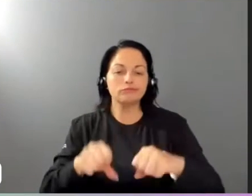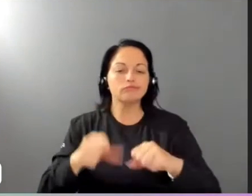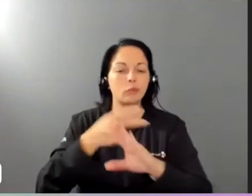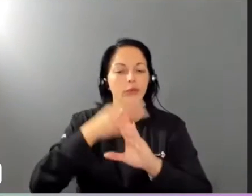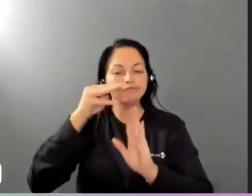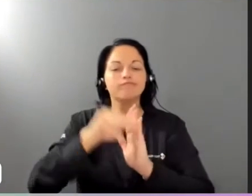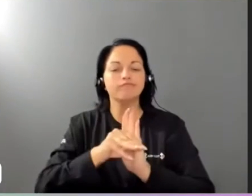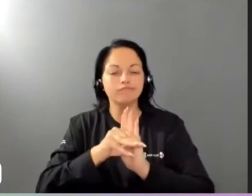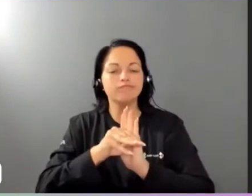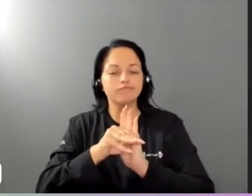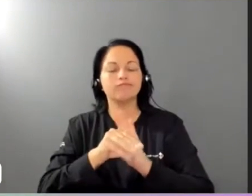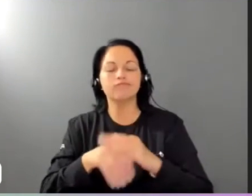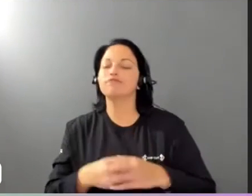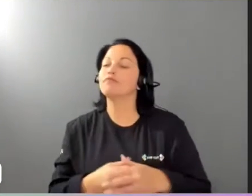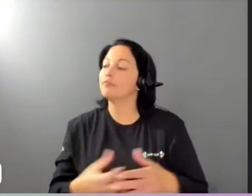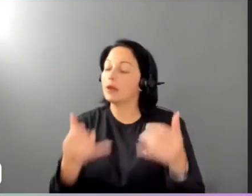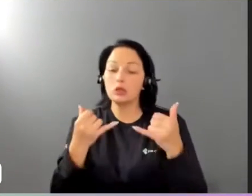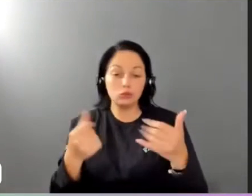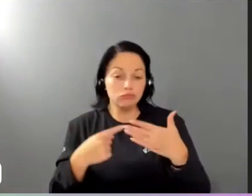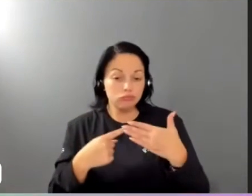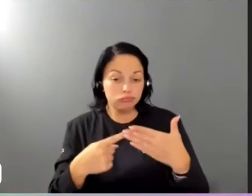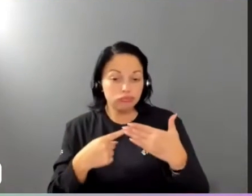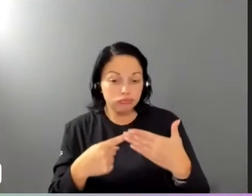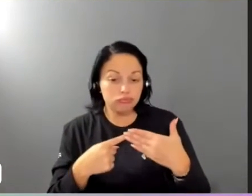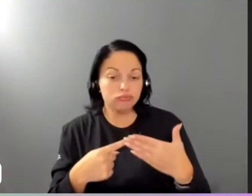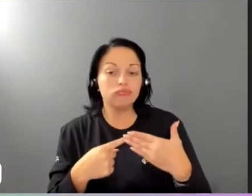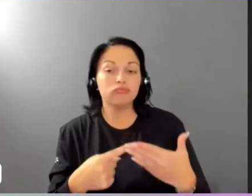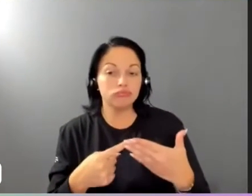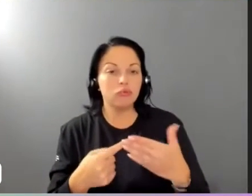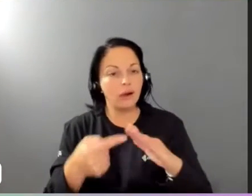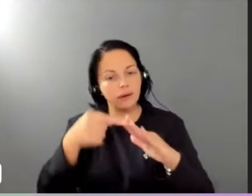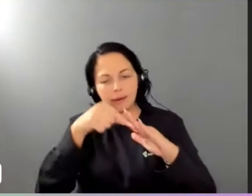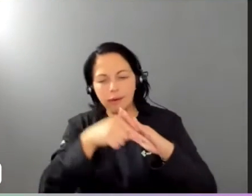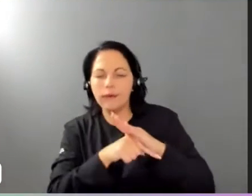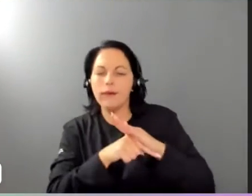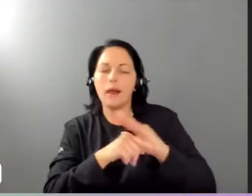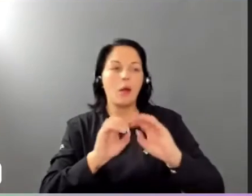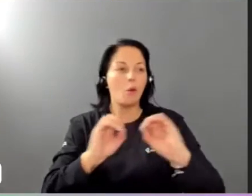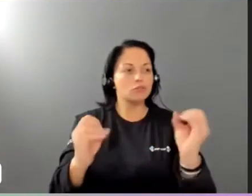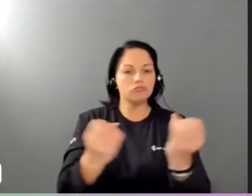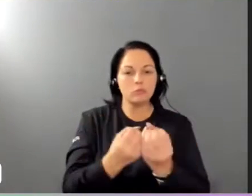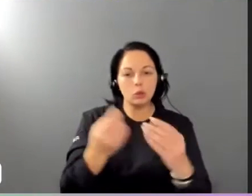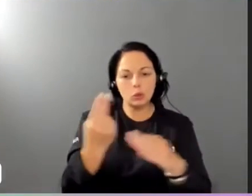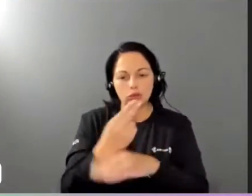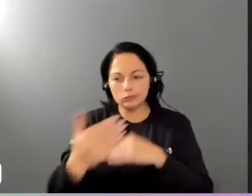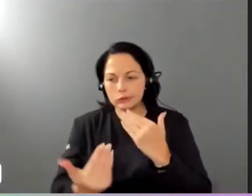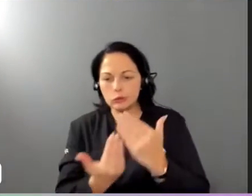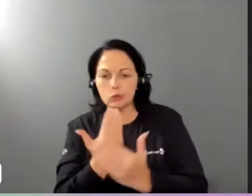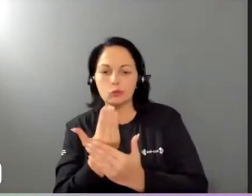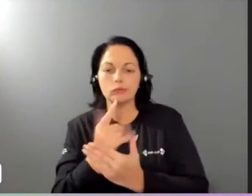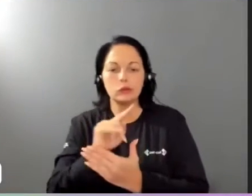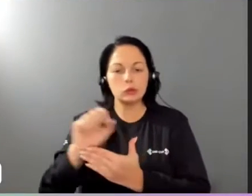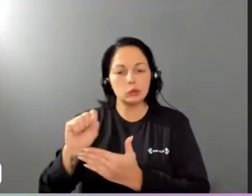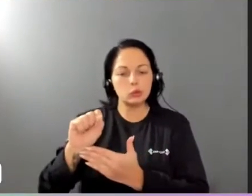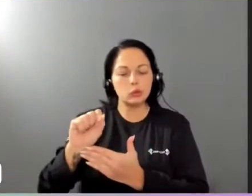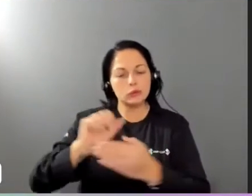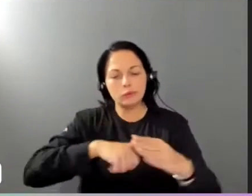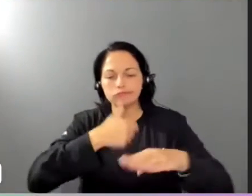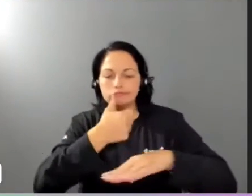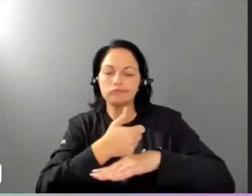maturity model how it is a proven framework for launching new accessibility programs. Today's discussion